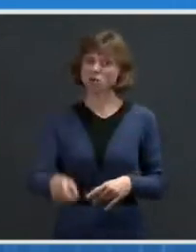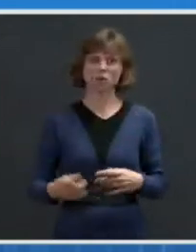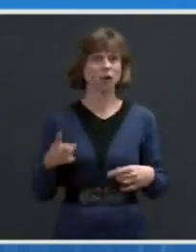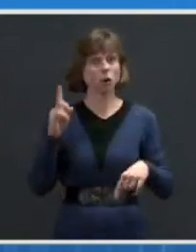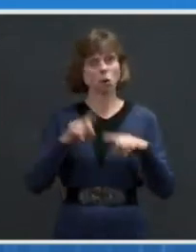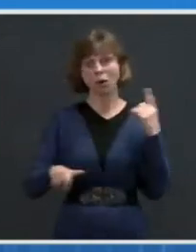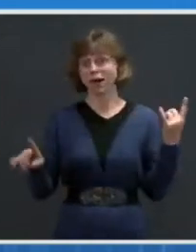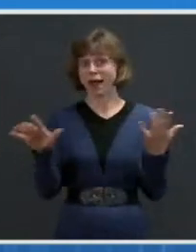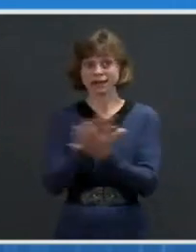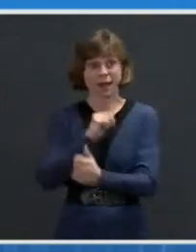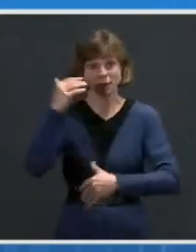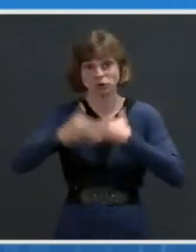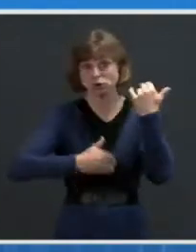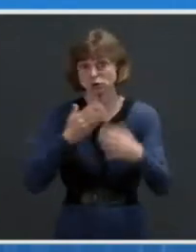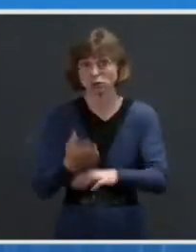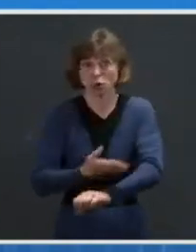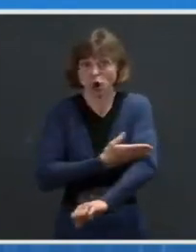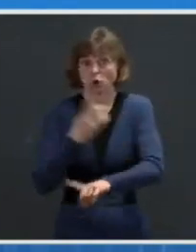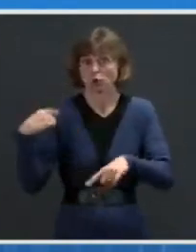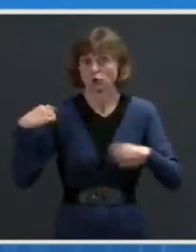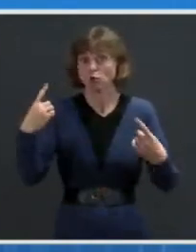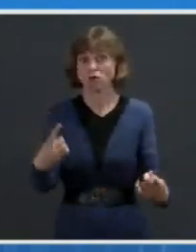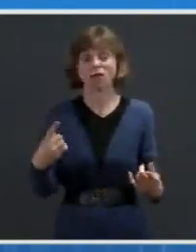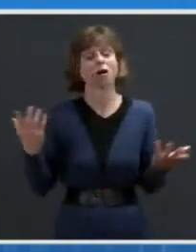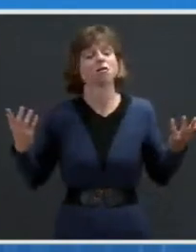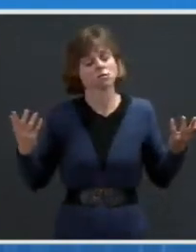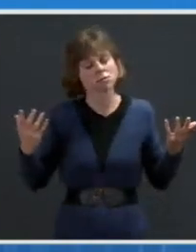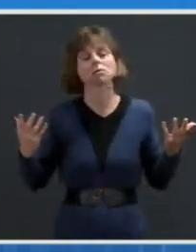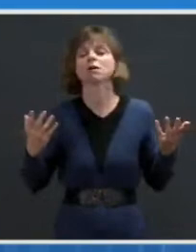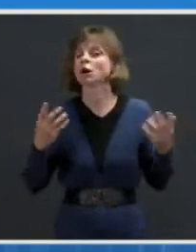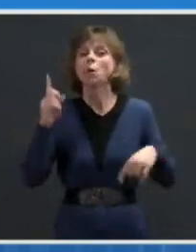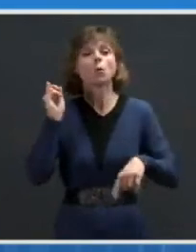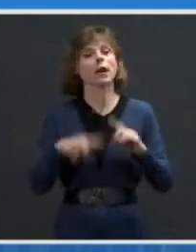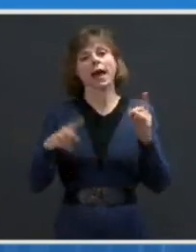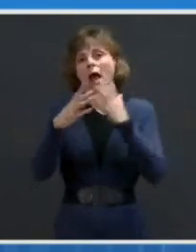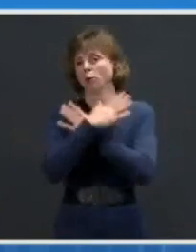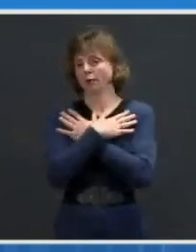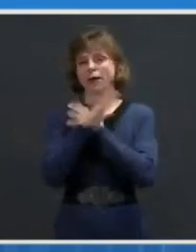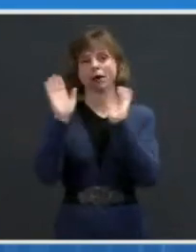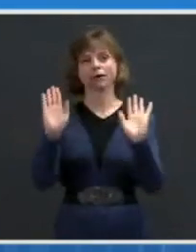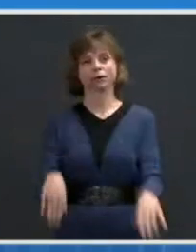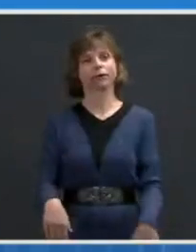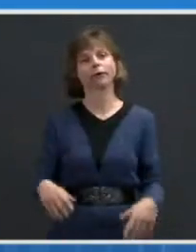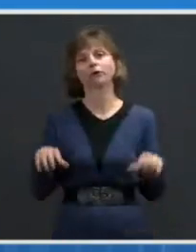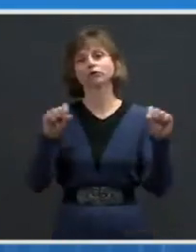THESE VARIANTS ARE VERY REAL